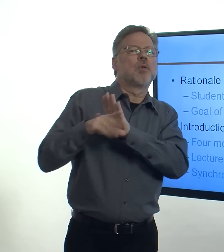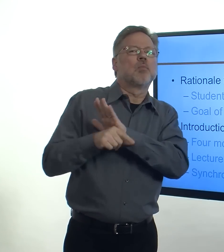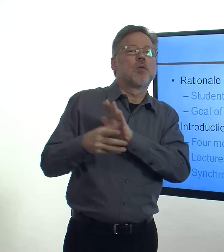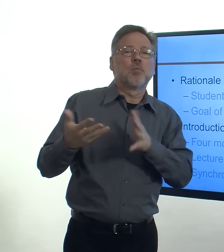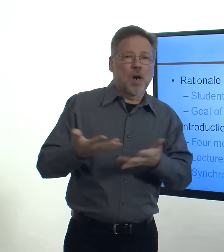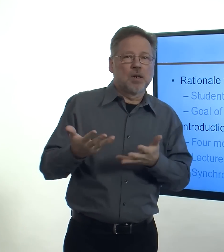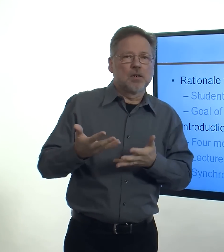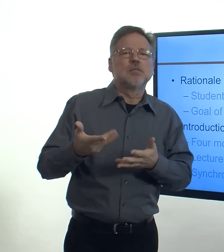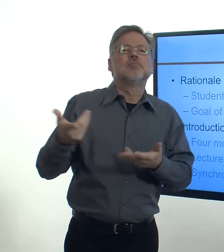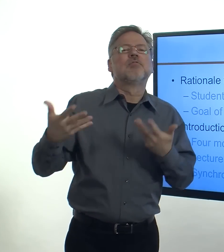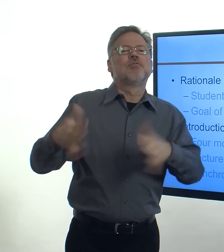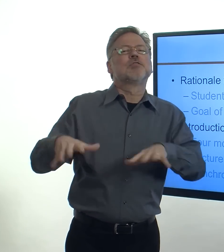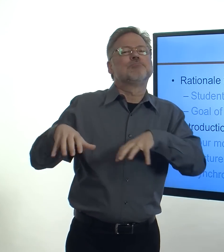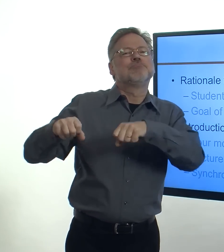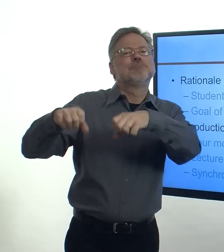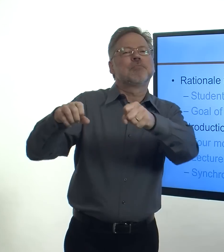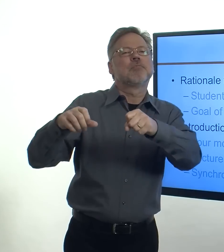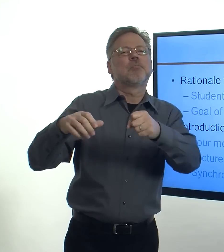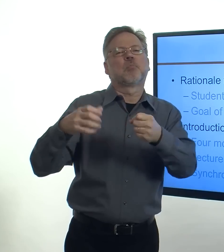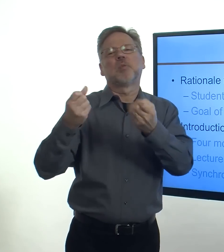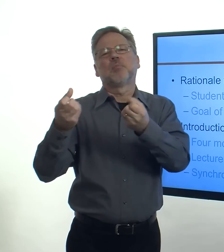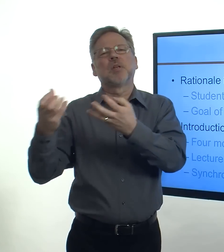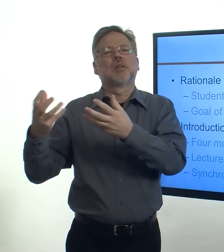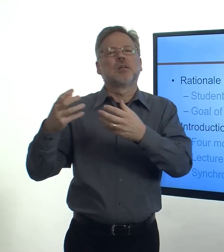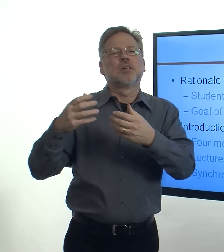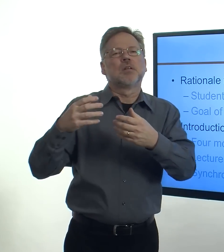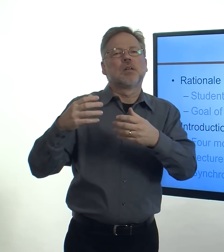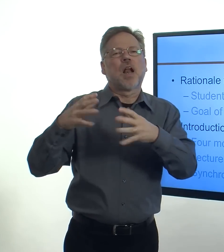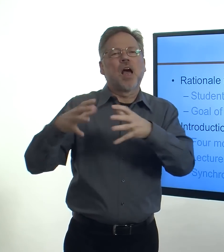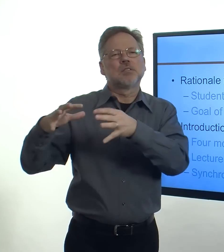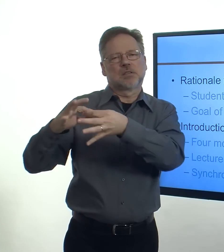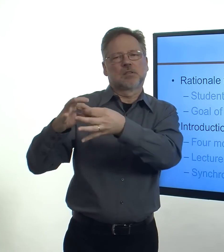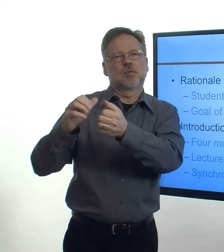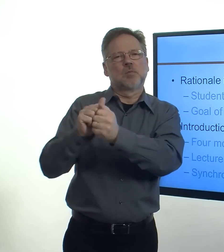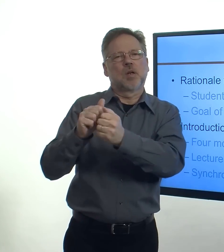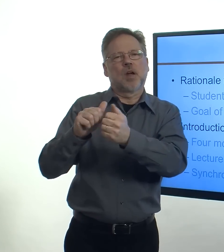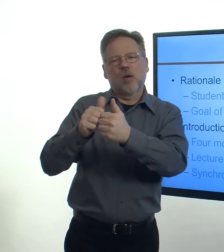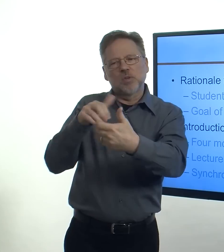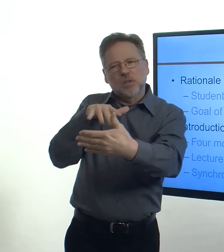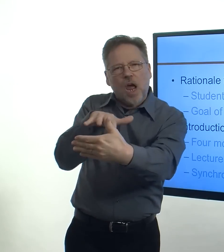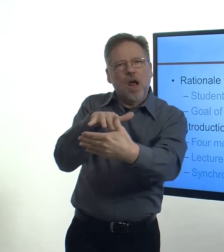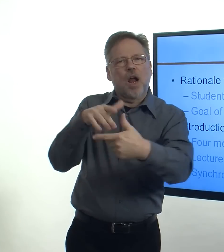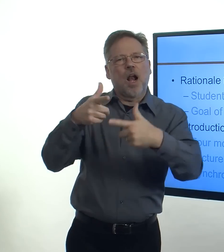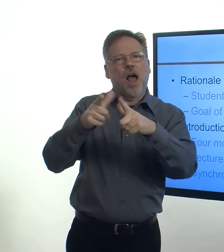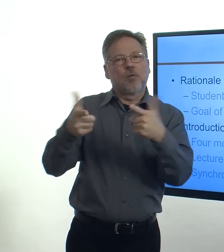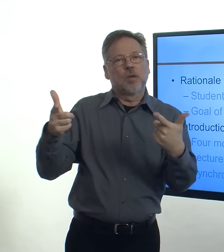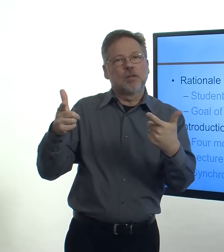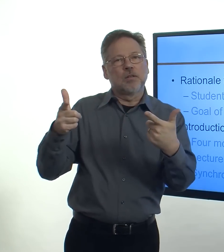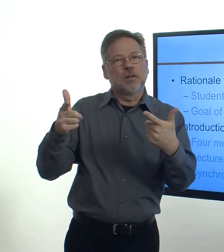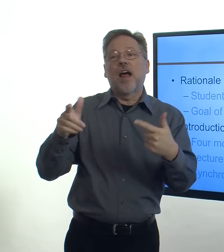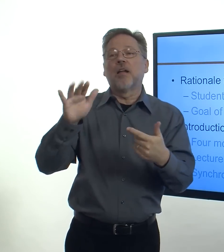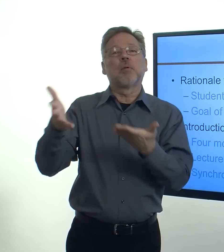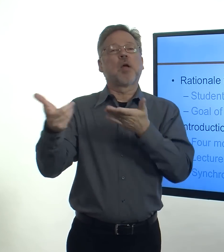but may have a background in coursework on how to study language and might be taking